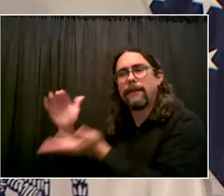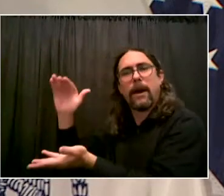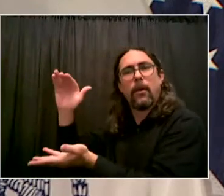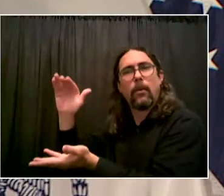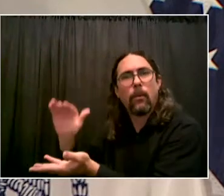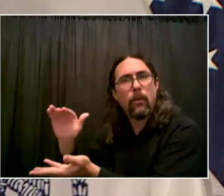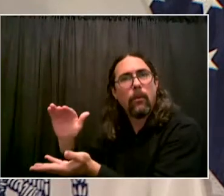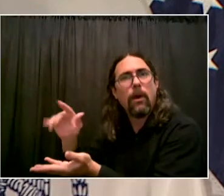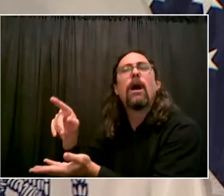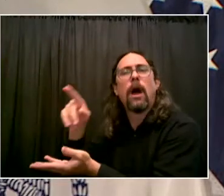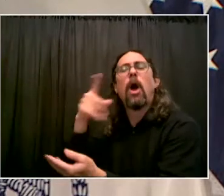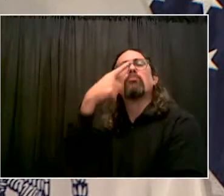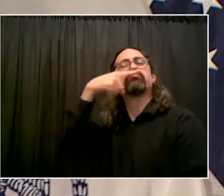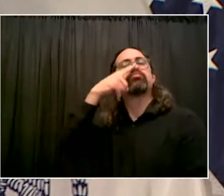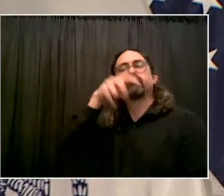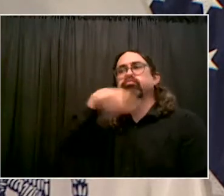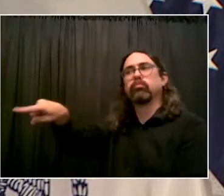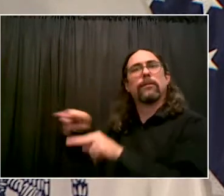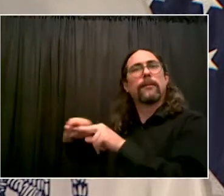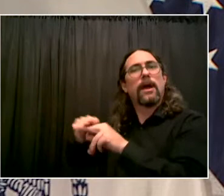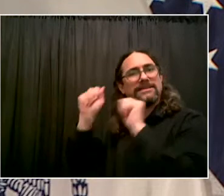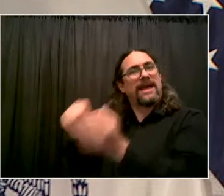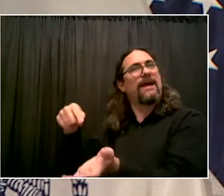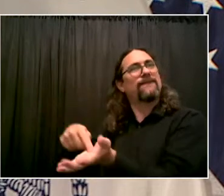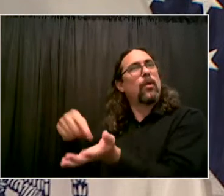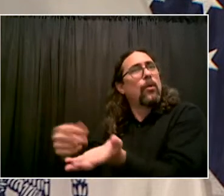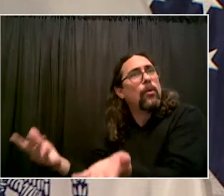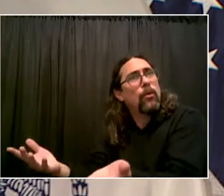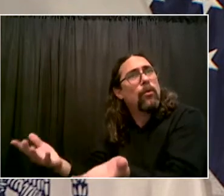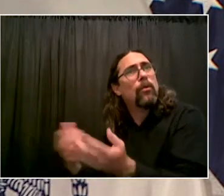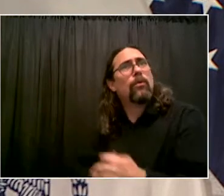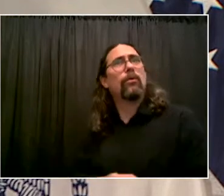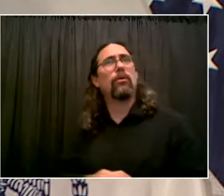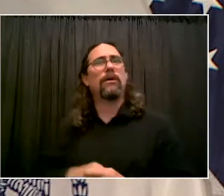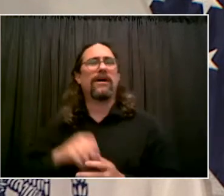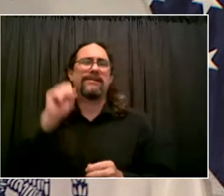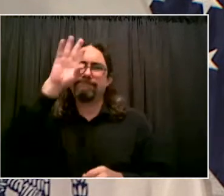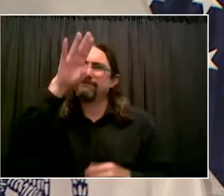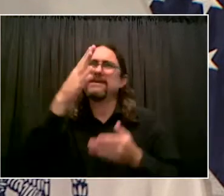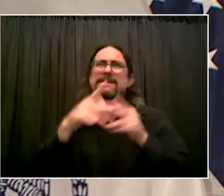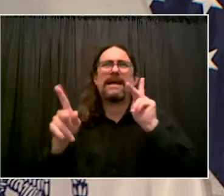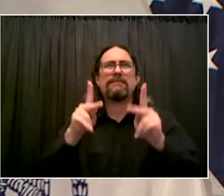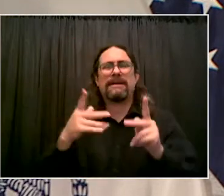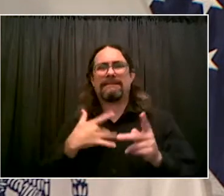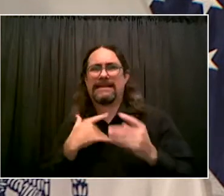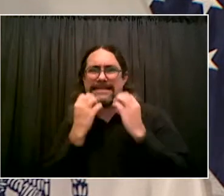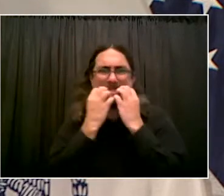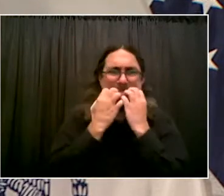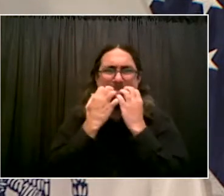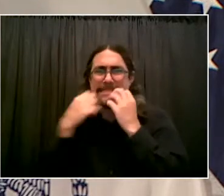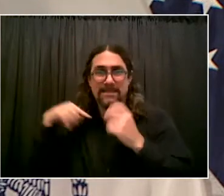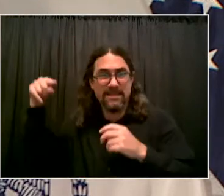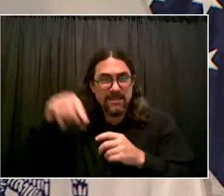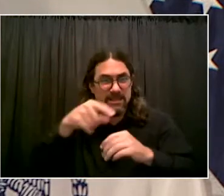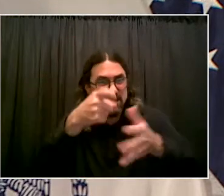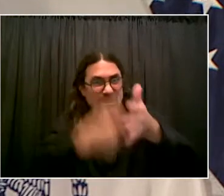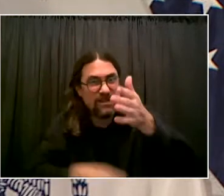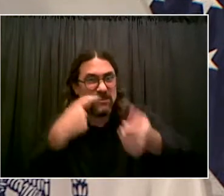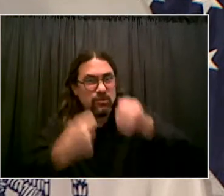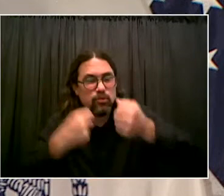WHENEVER THERE MIGHT BE AN INCREASED FAIR, YOU CAN GET A